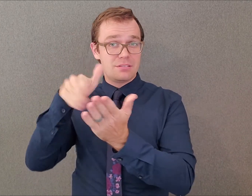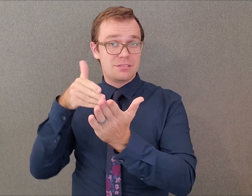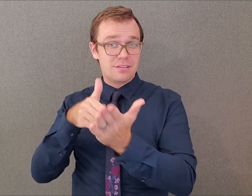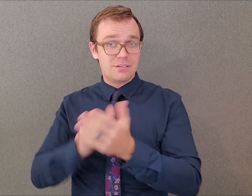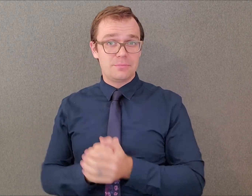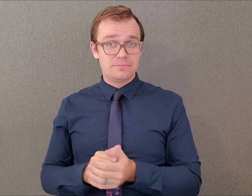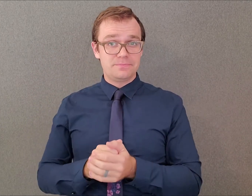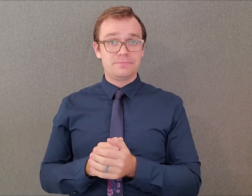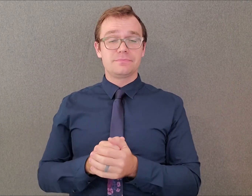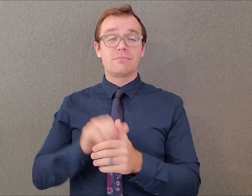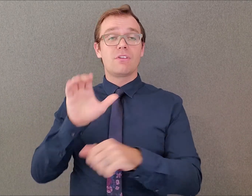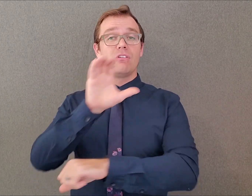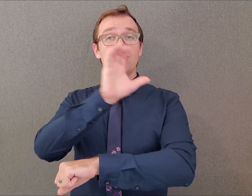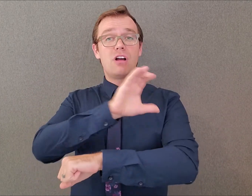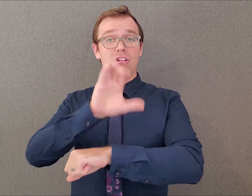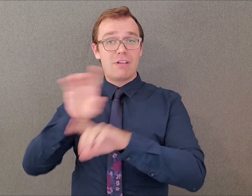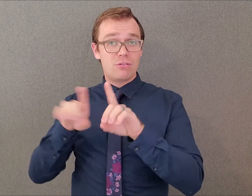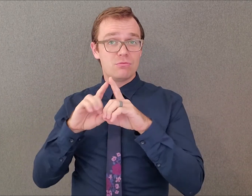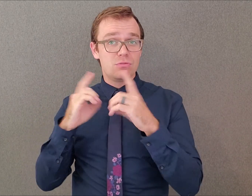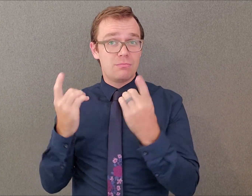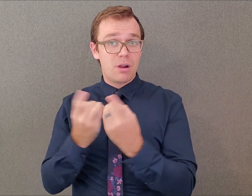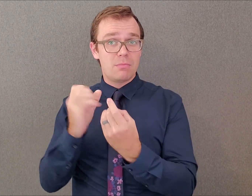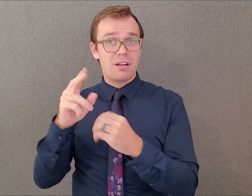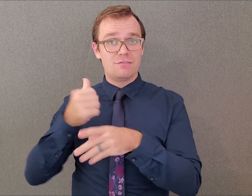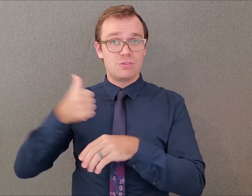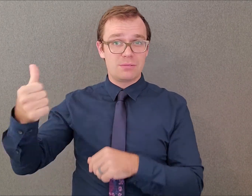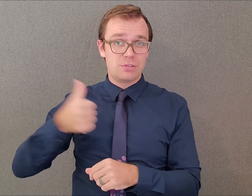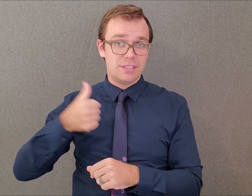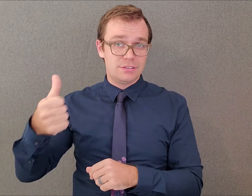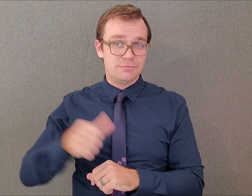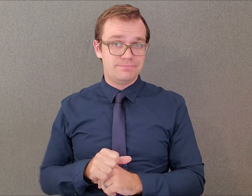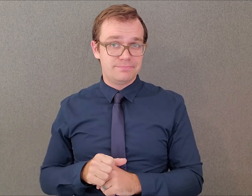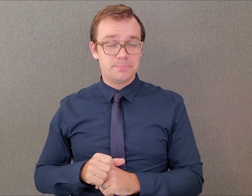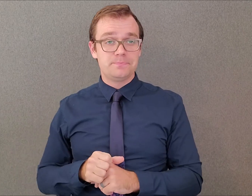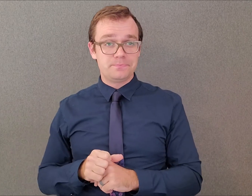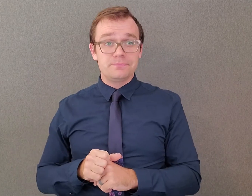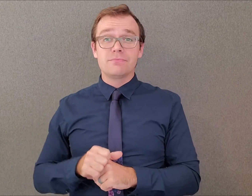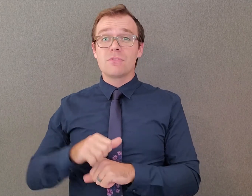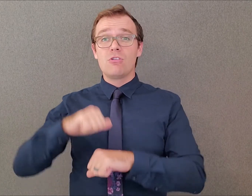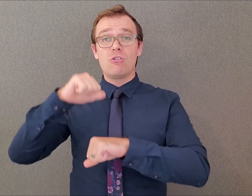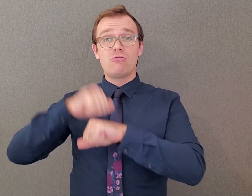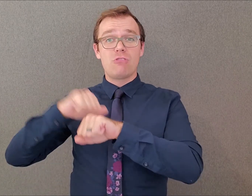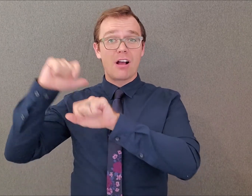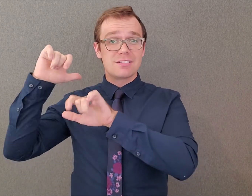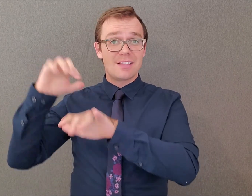Natural Hazards Center. Colorado Department of Transportation.